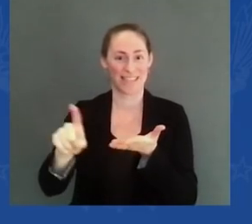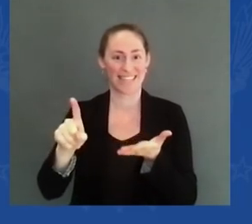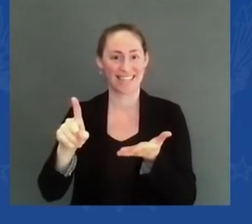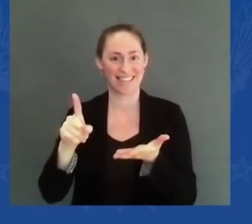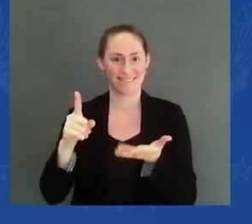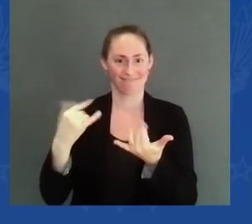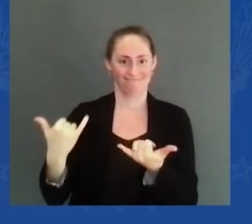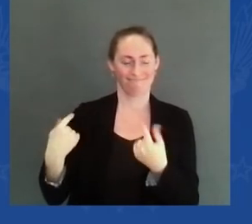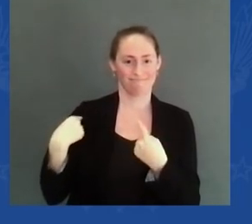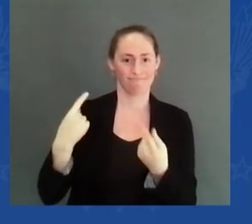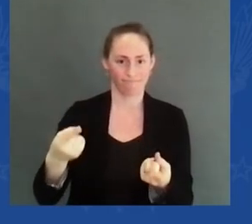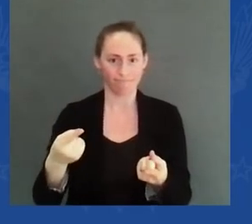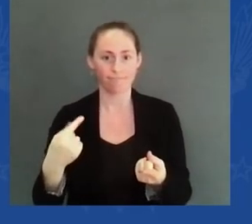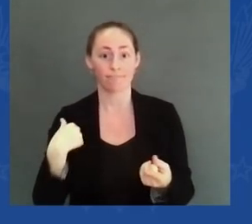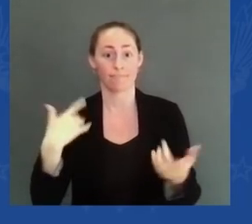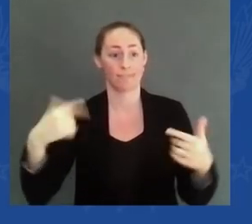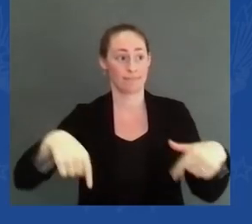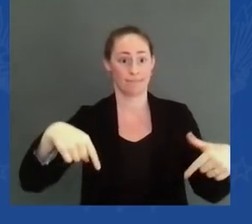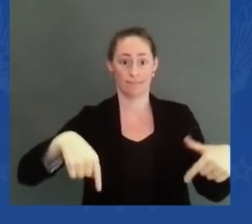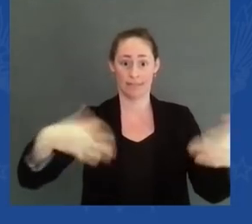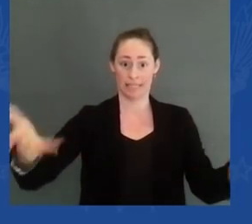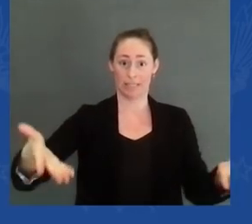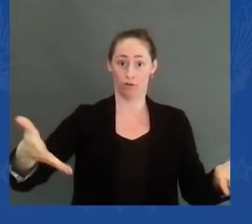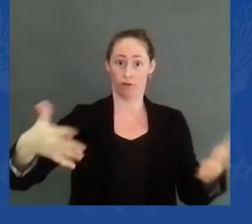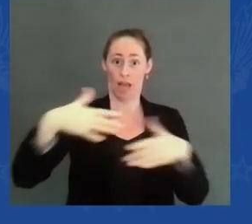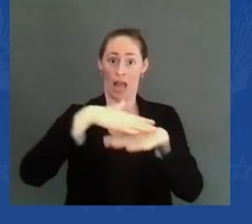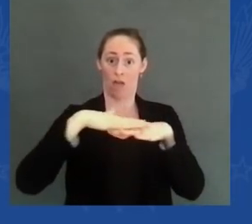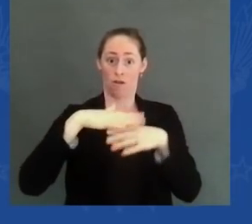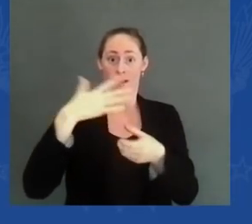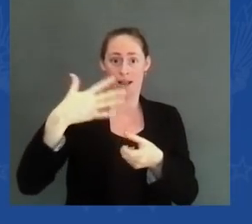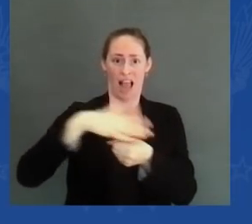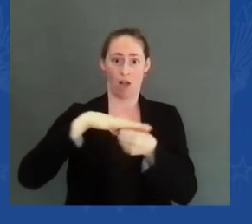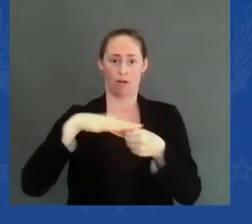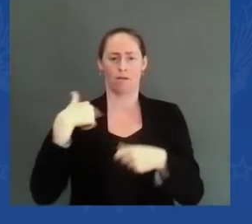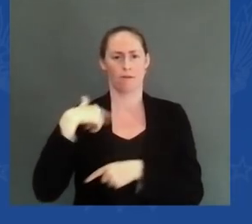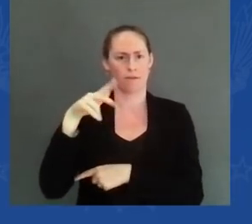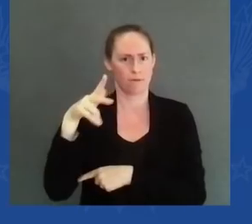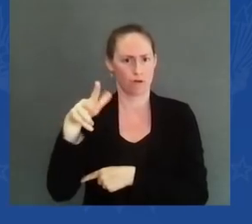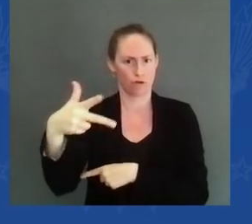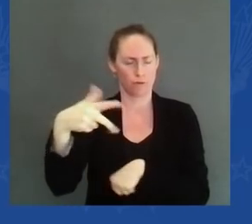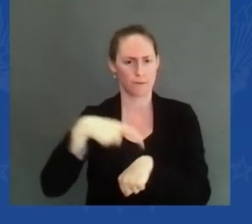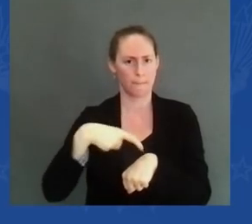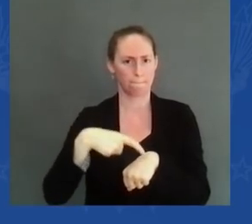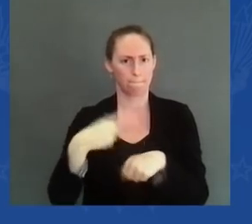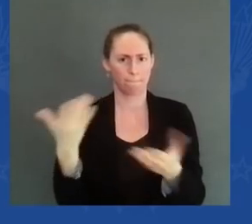because of an extraordinary circumstance that happened just over -- less than a week ago.